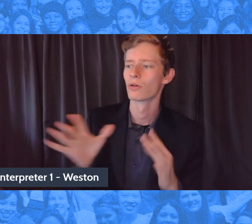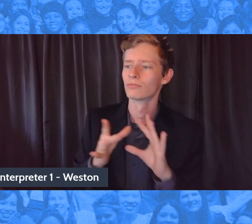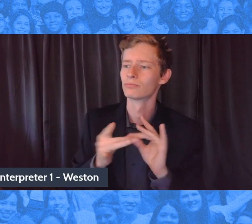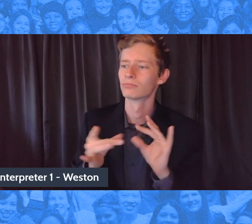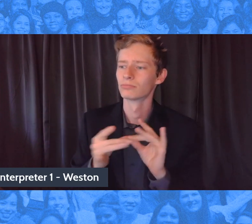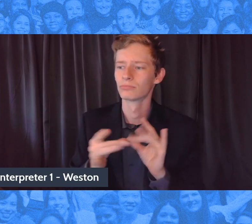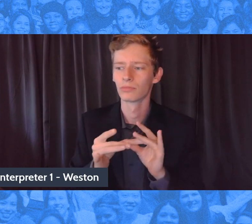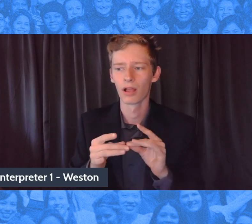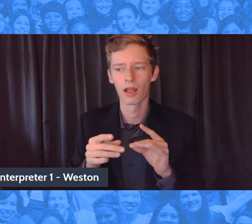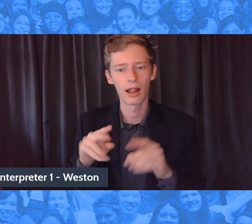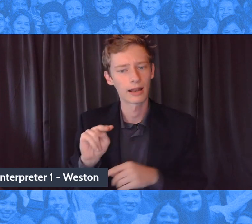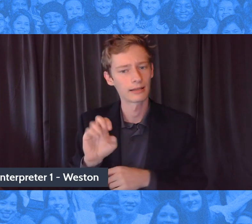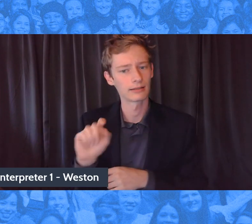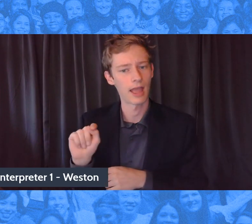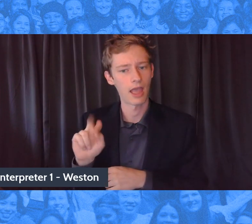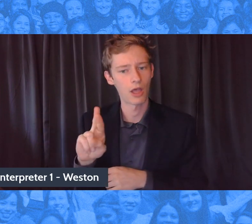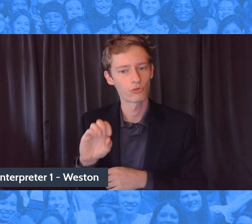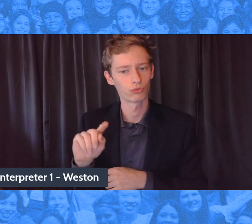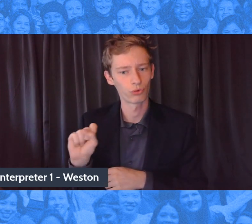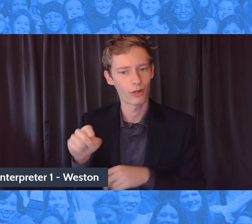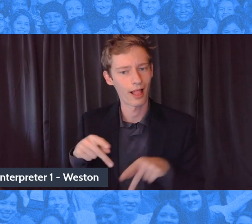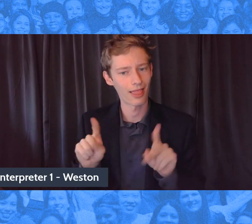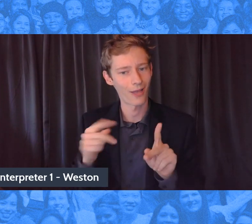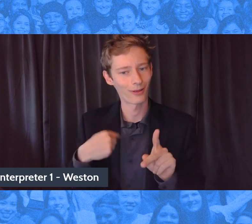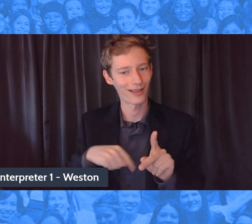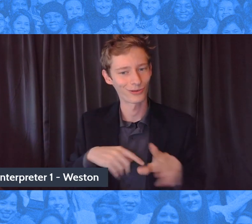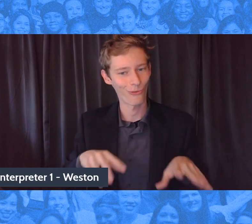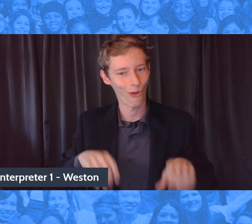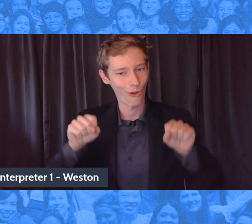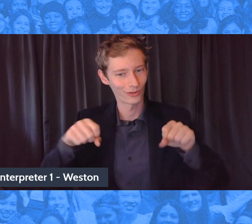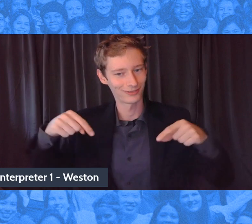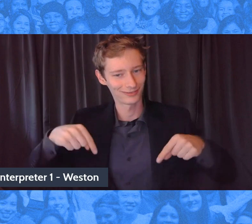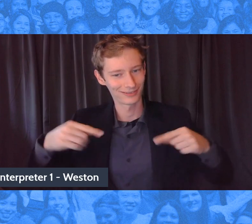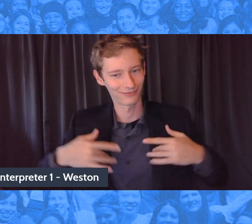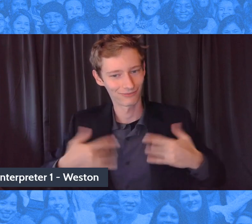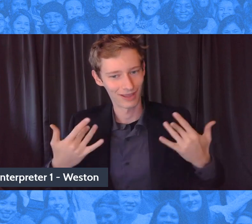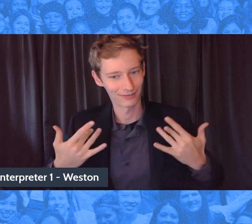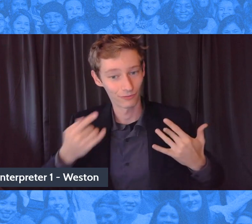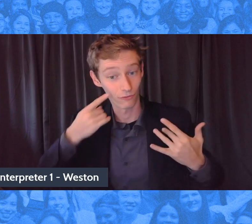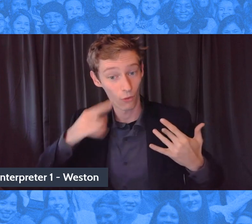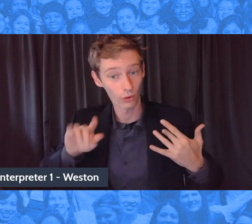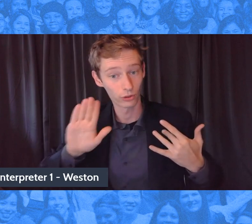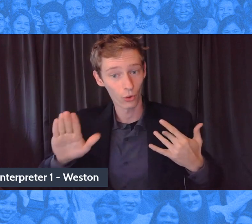event for your audience. Emily Cain, thank you for kicking off this event